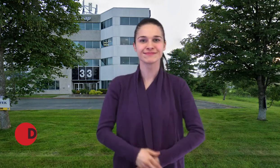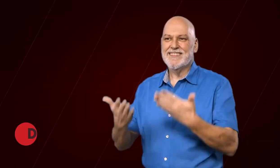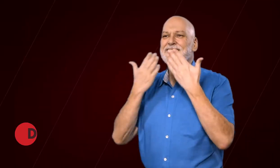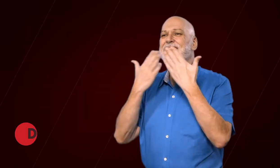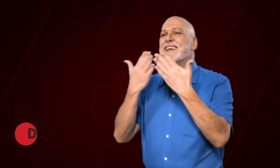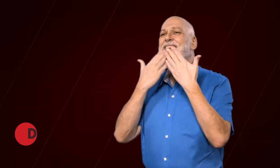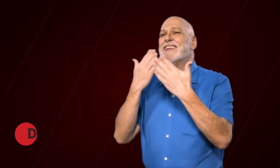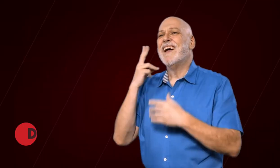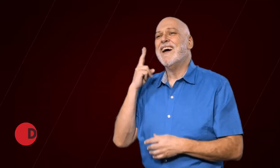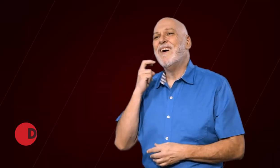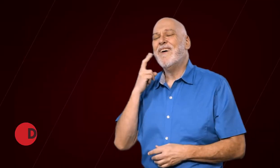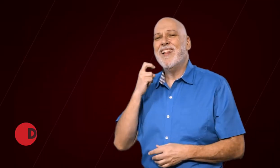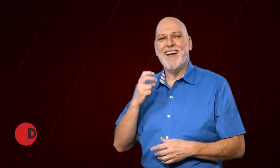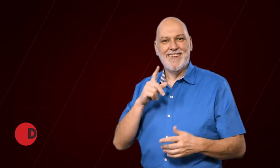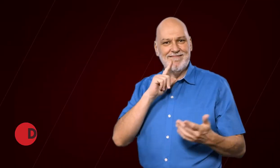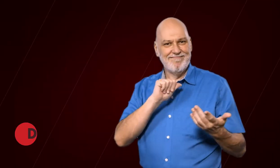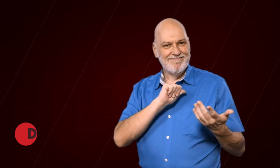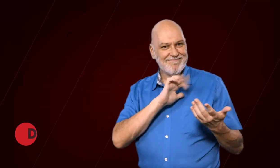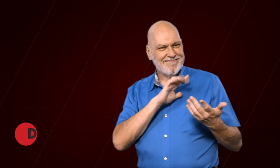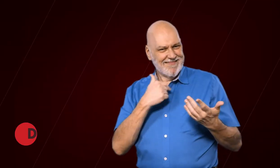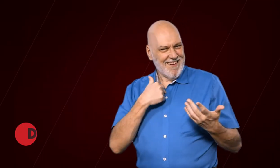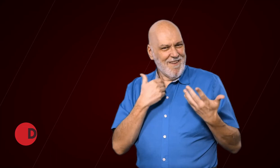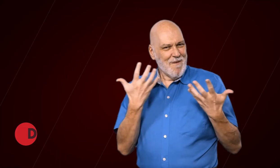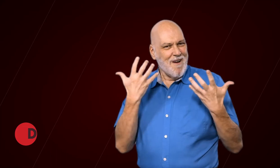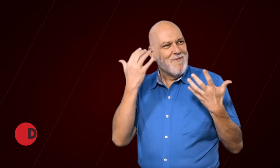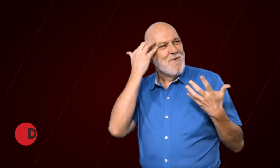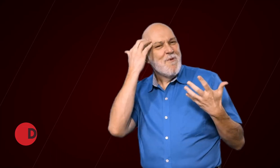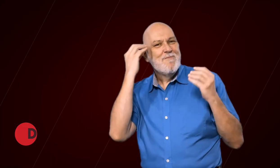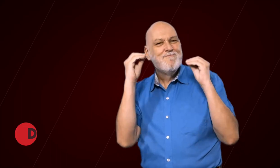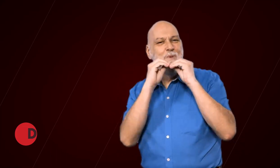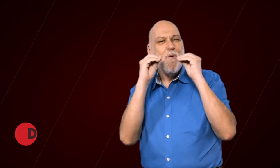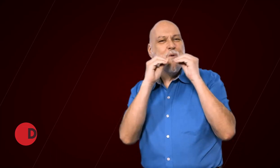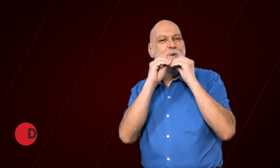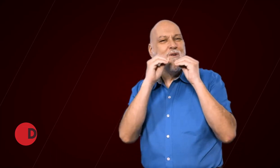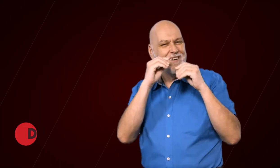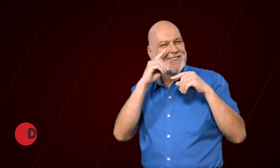[Anselmo]: Thanks, Nicole,